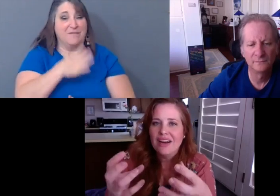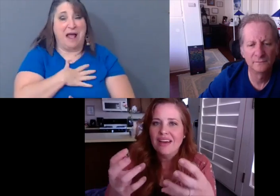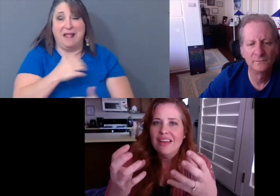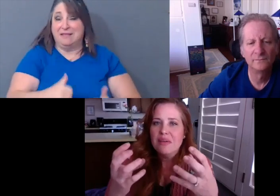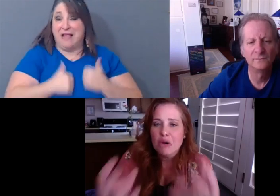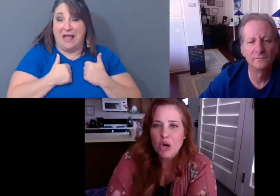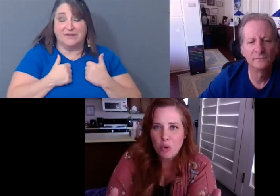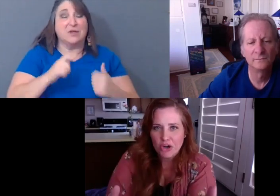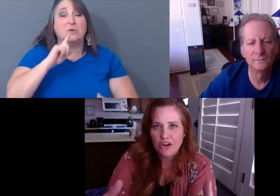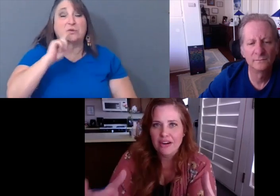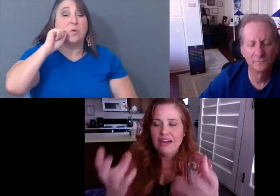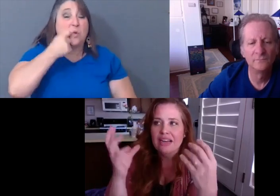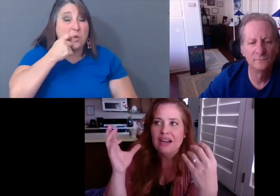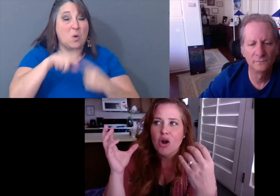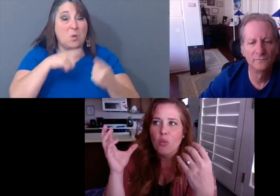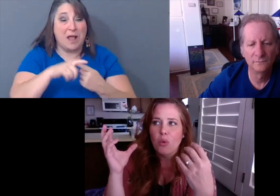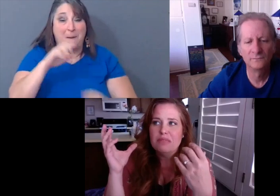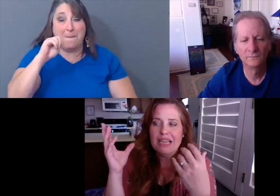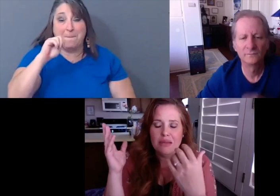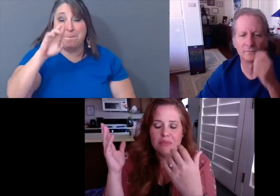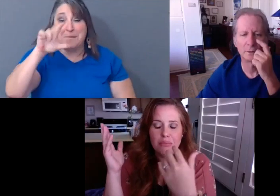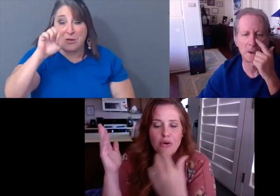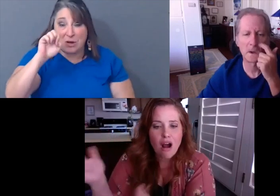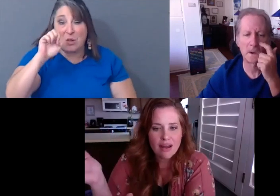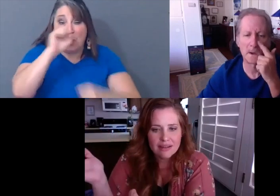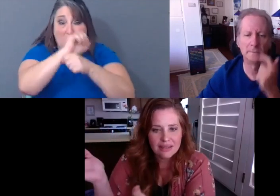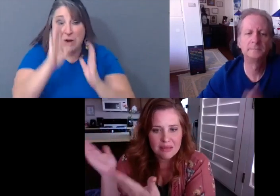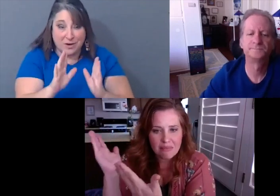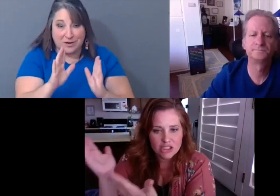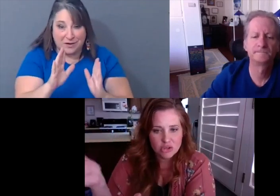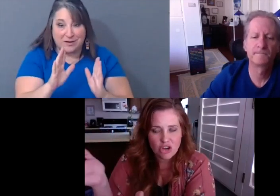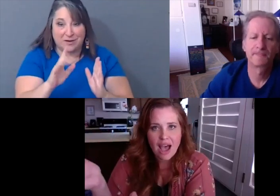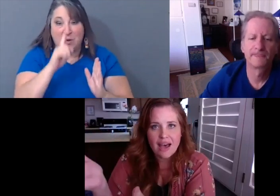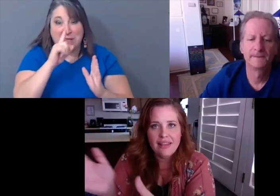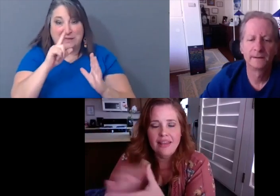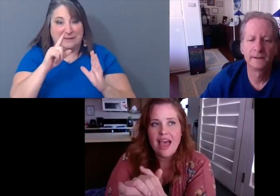when "The Miracle Worker" was being put on in my junior high,